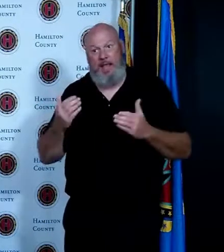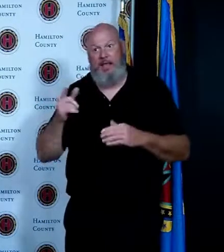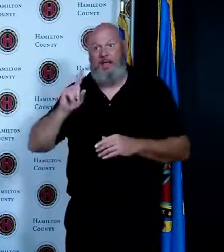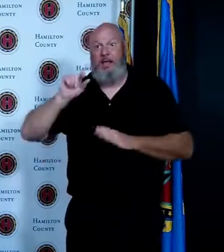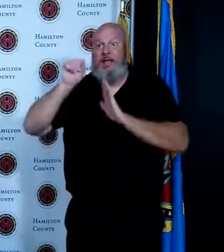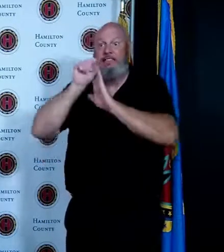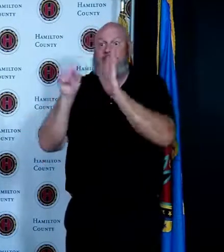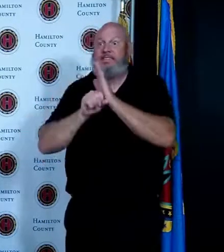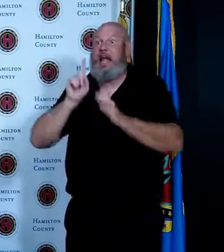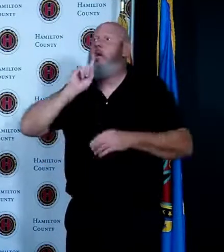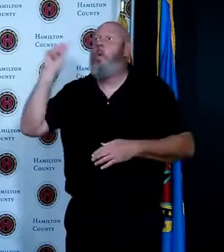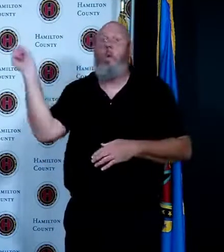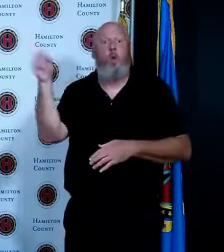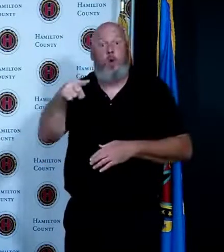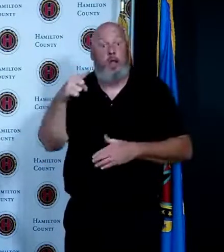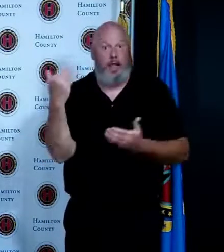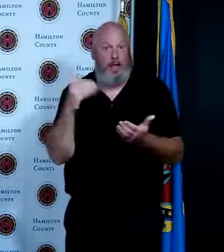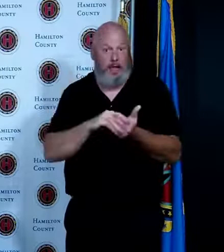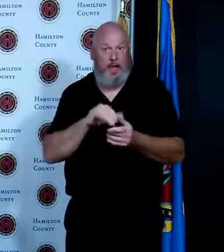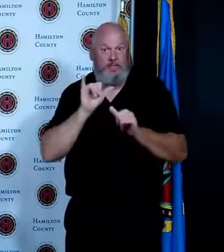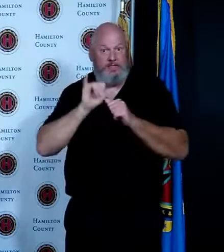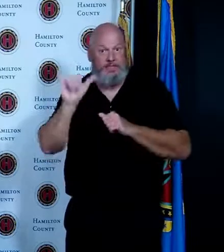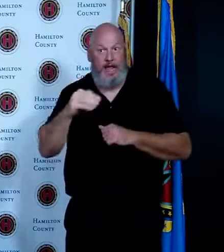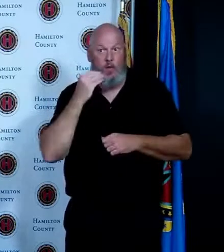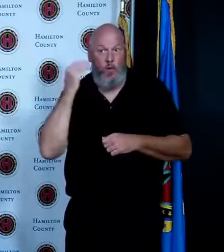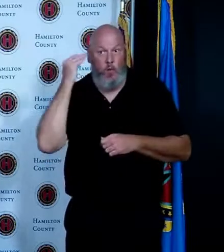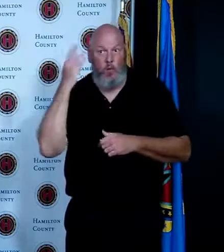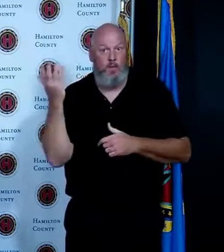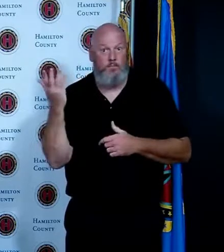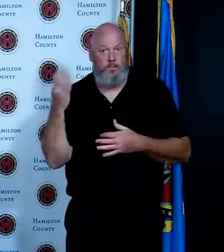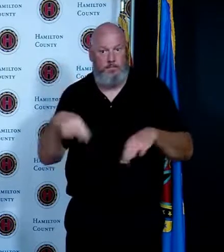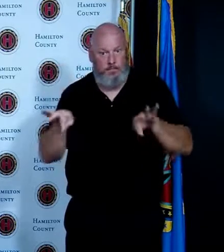only essential businesses because you've said then these were trending in the